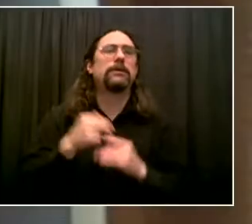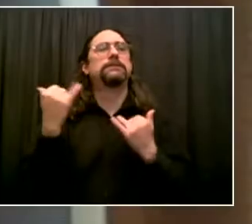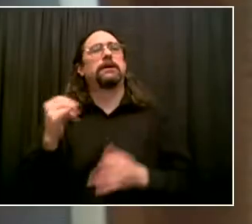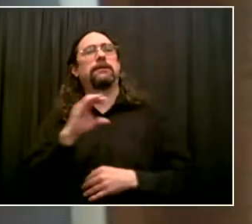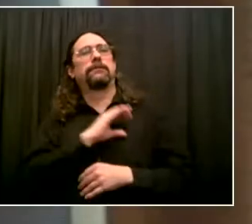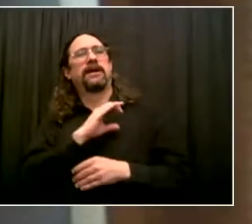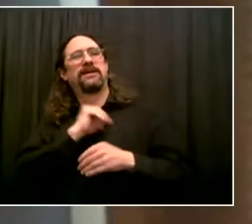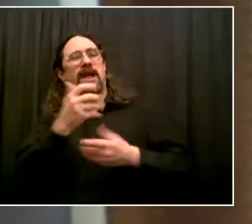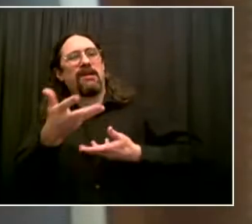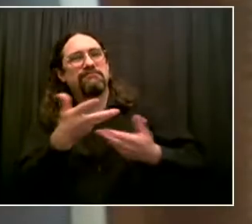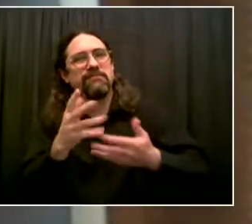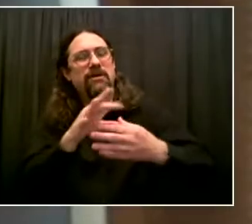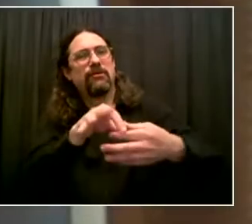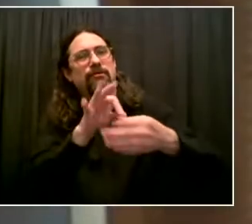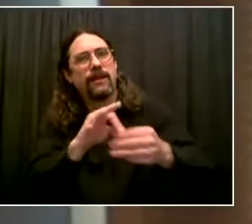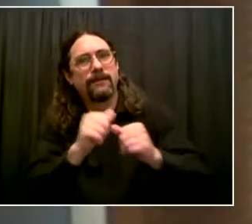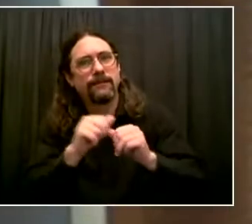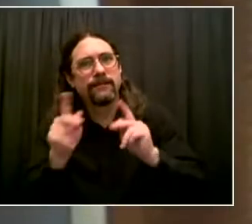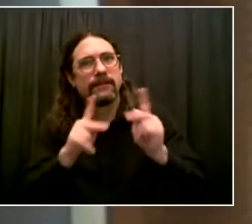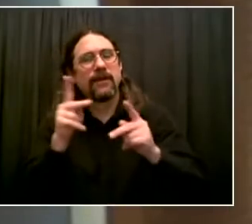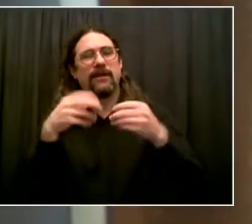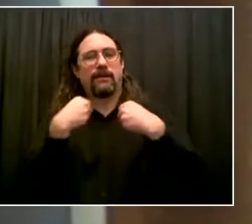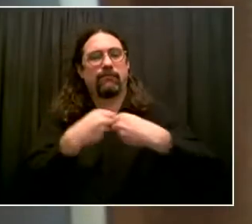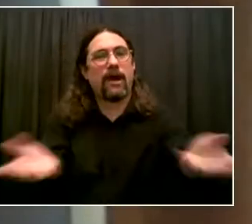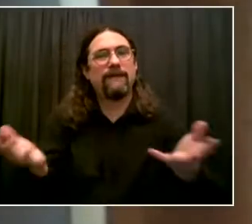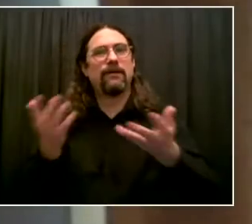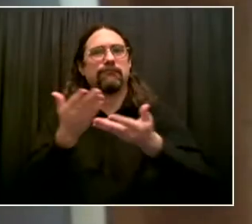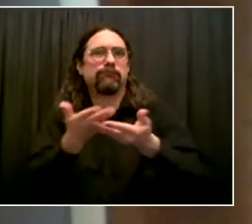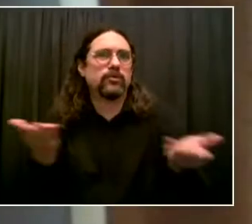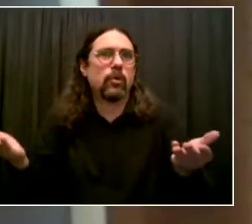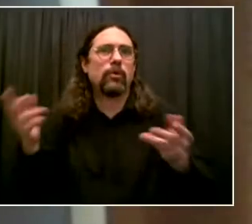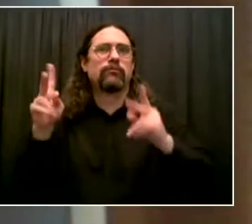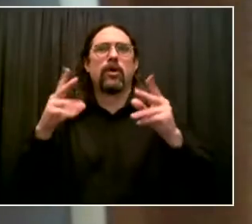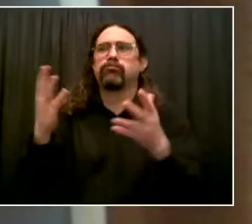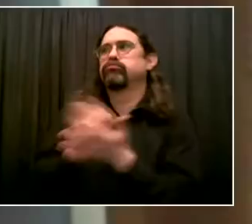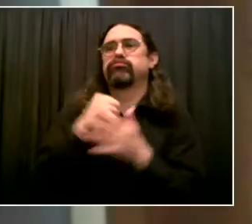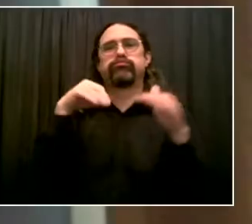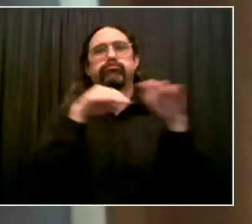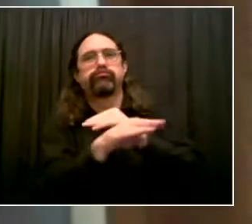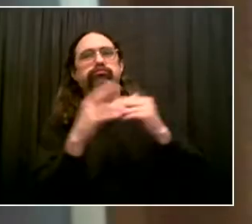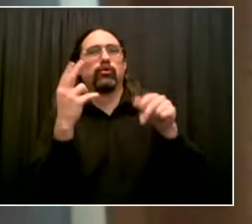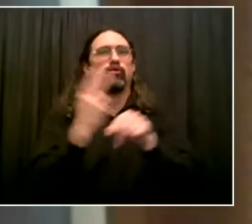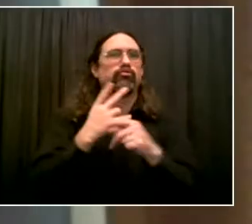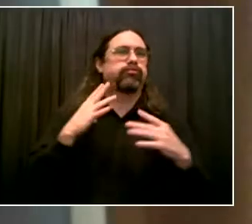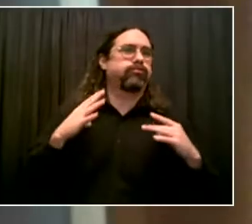WHILE THE PRESENCE OF A BRICK AND MORTAR IS NOT THE SOLE